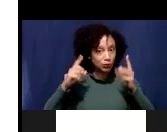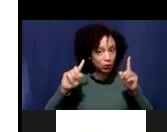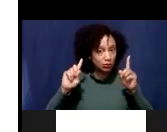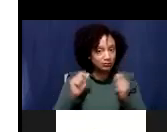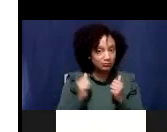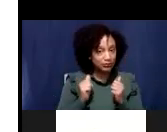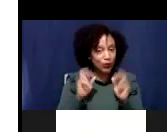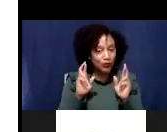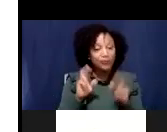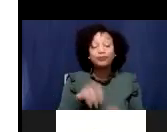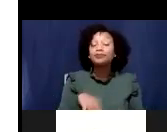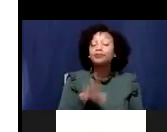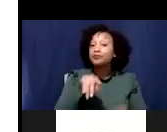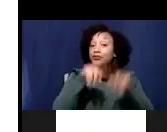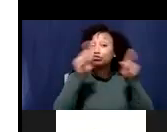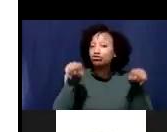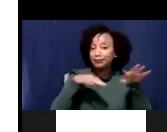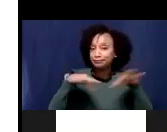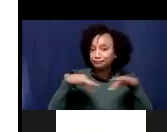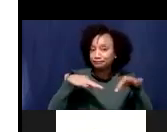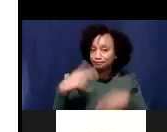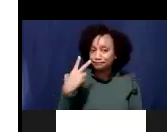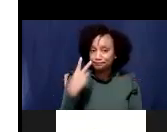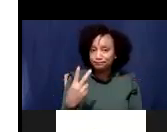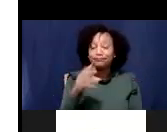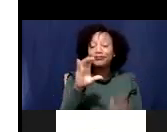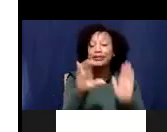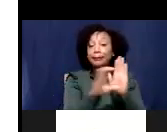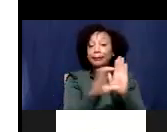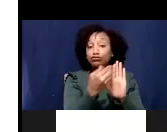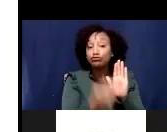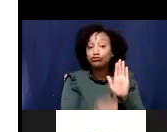On the screen there is an image of Adia Morris Swanger